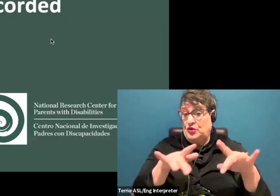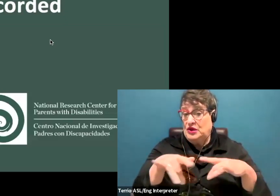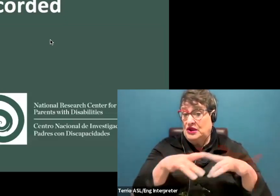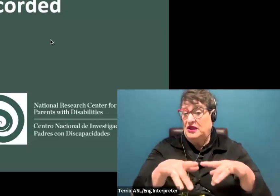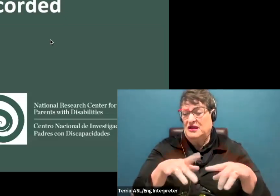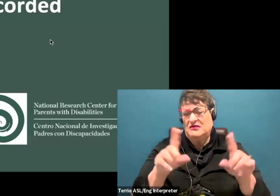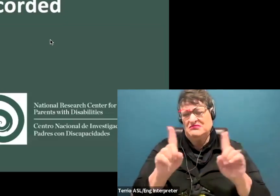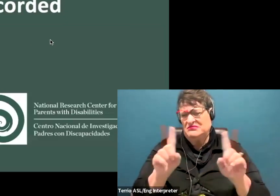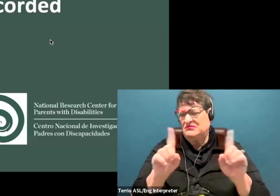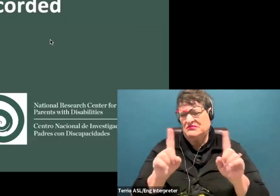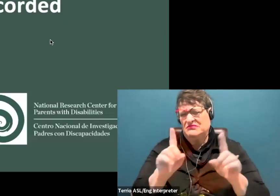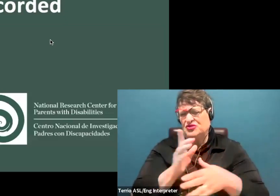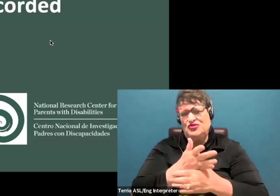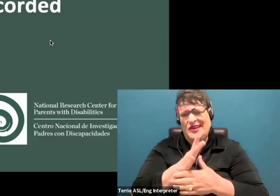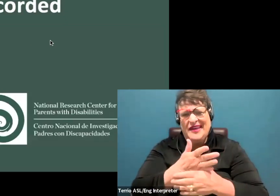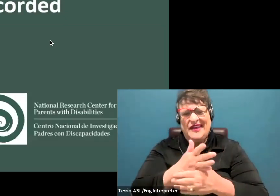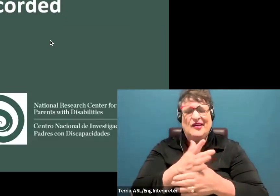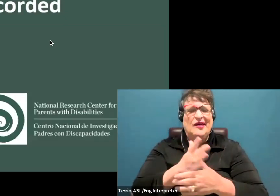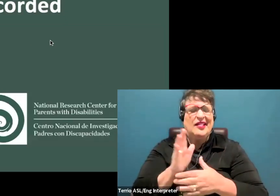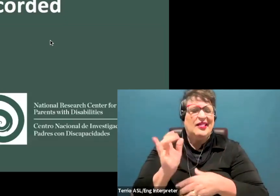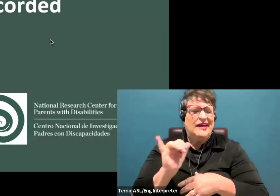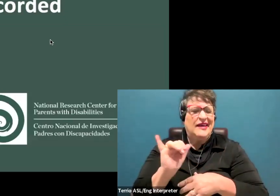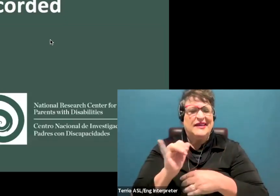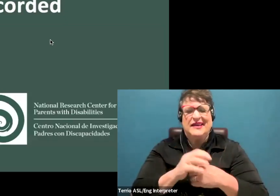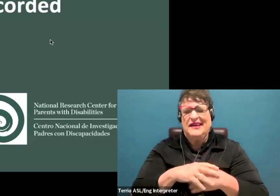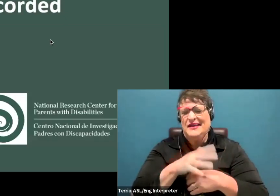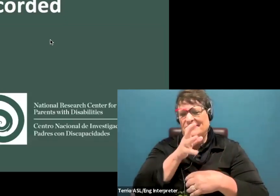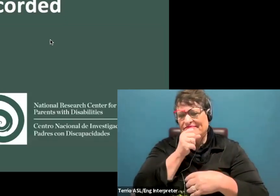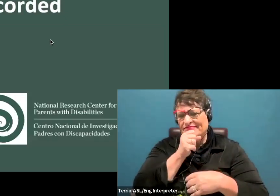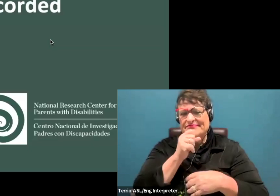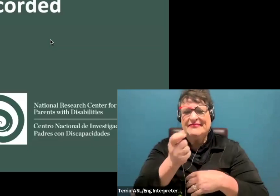any confidential client information